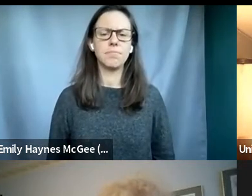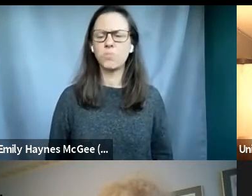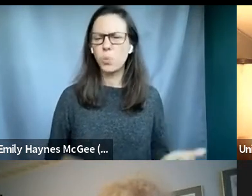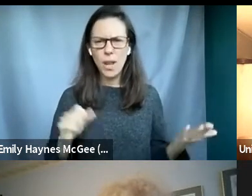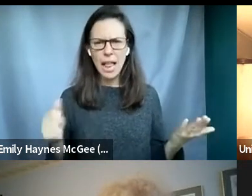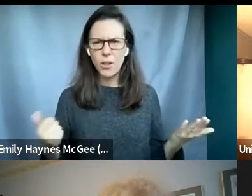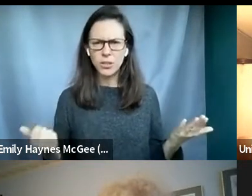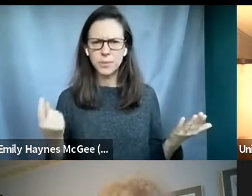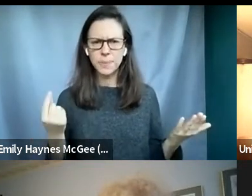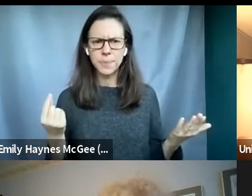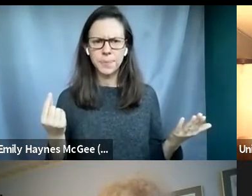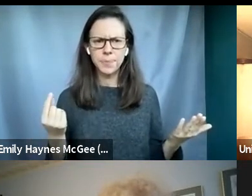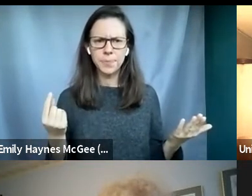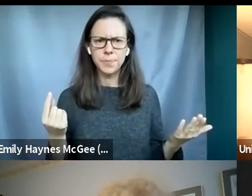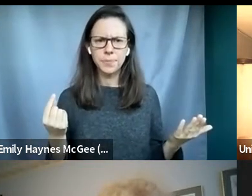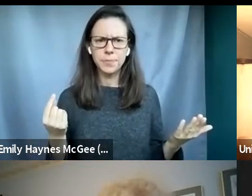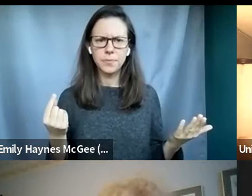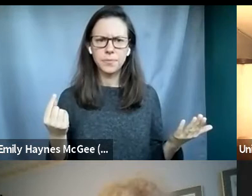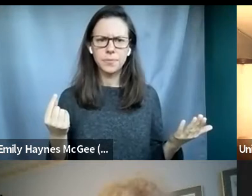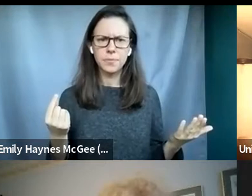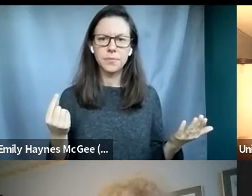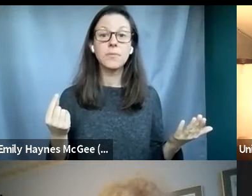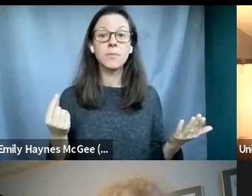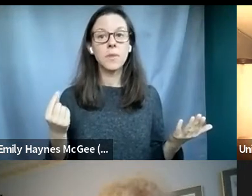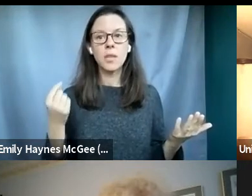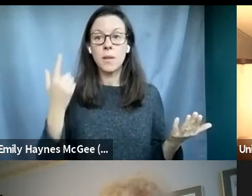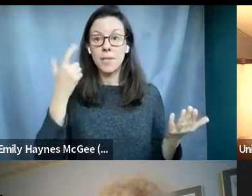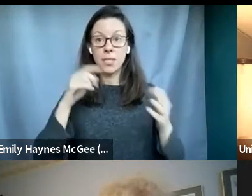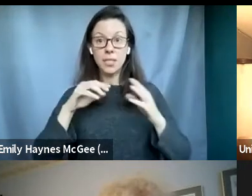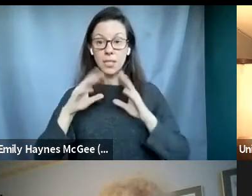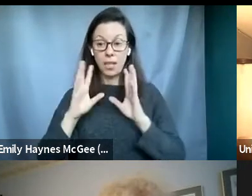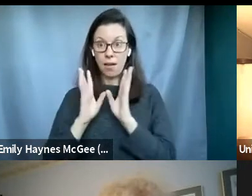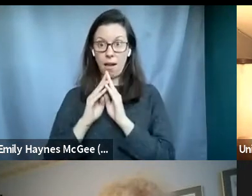So because we had to shift gears, that meant that the funds and the original budget that